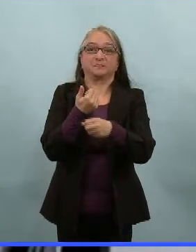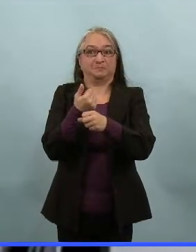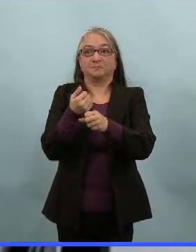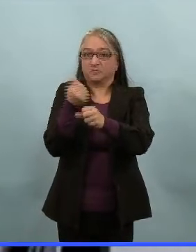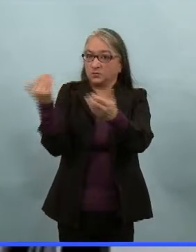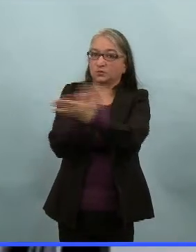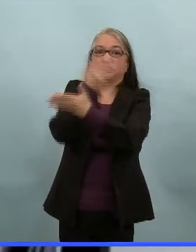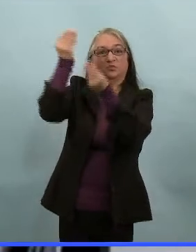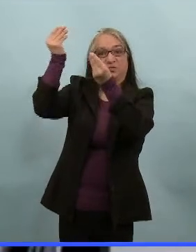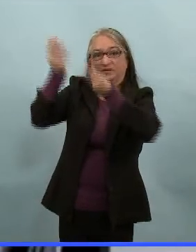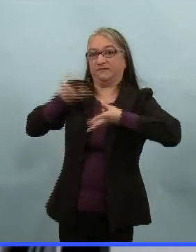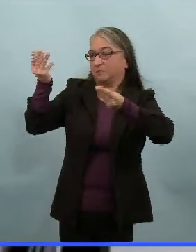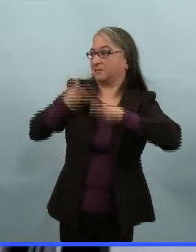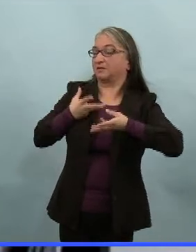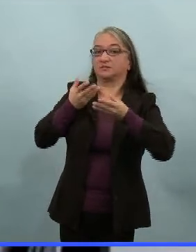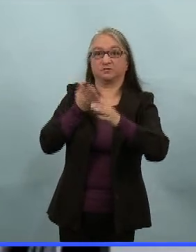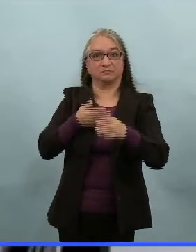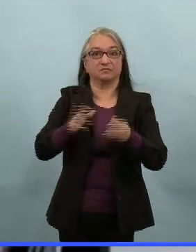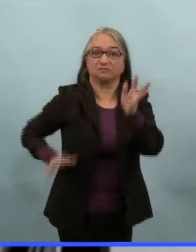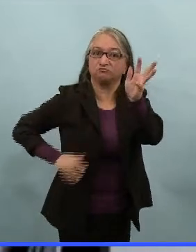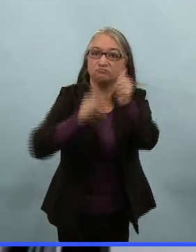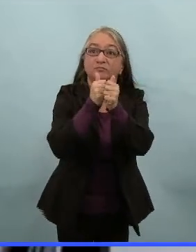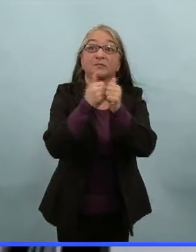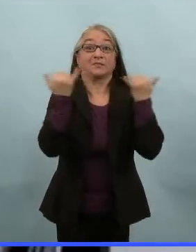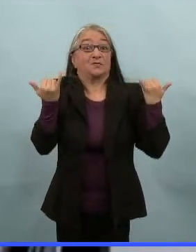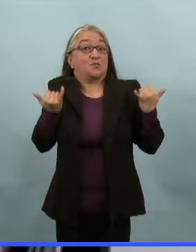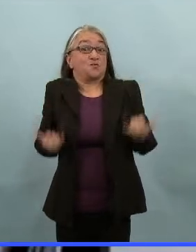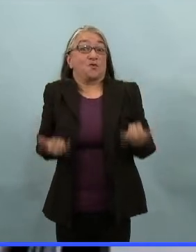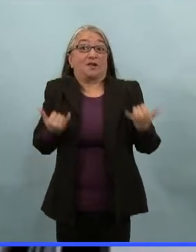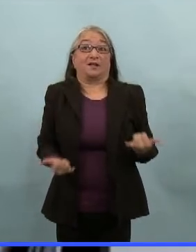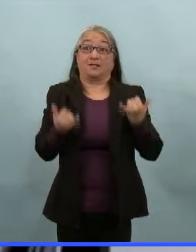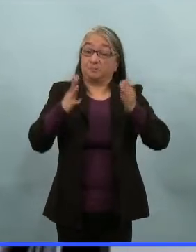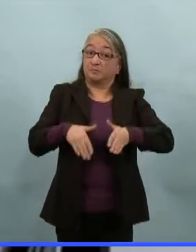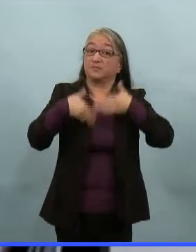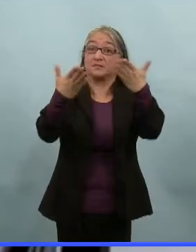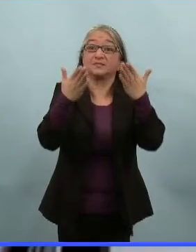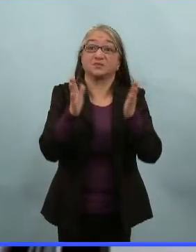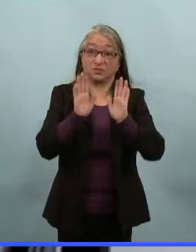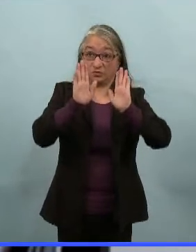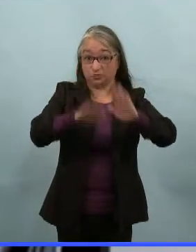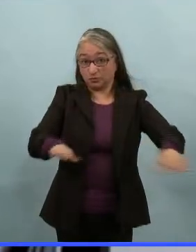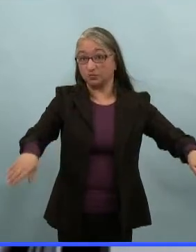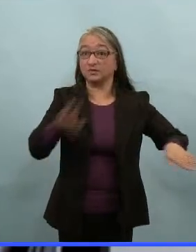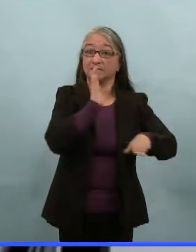right now is for children to have that eight week interval between dose one and dose two